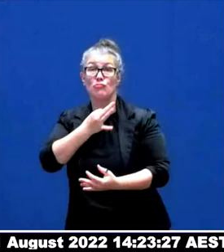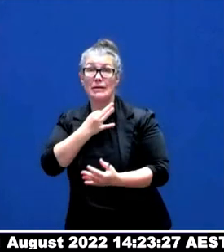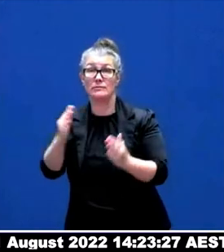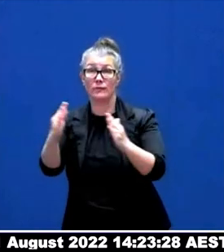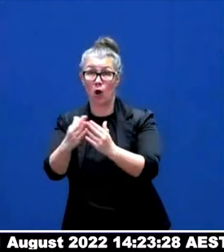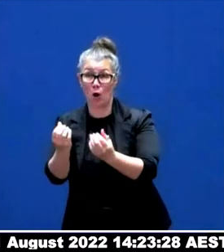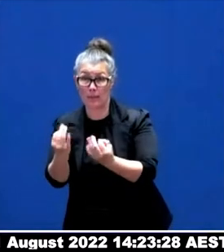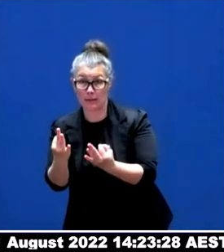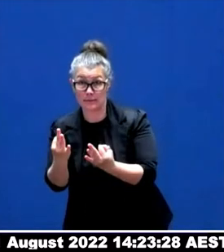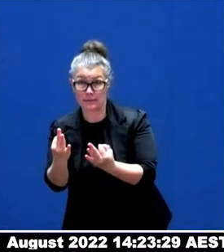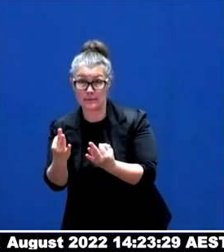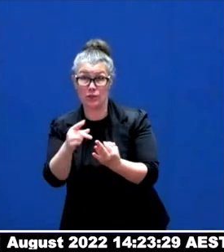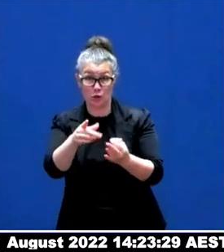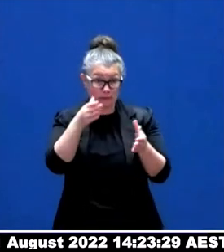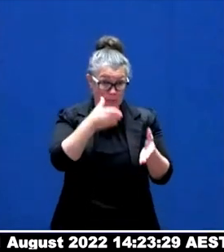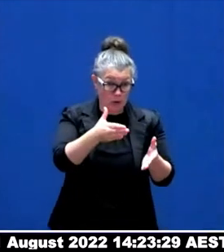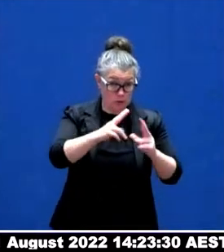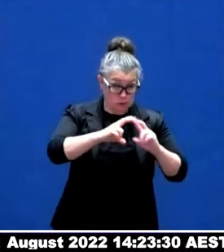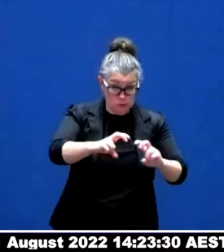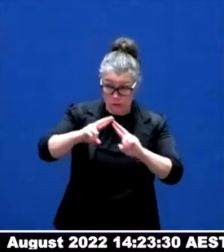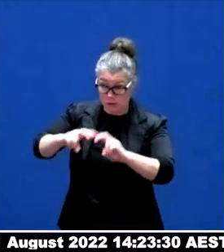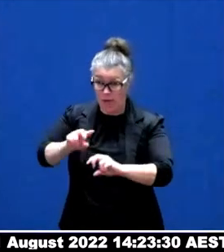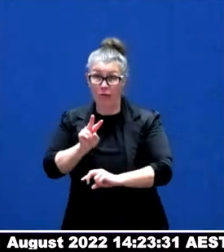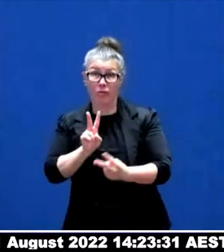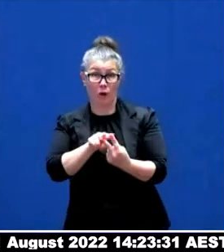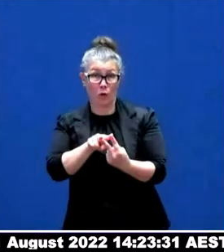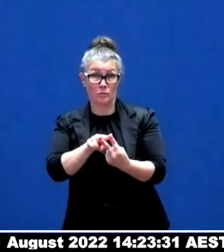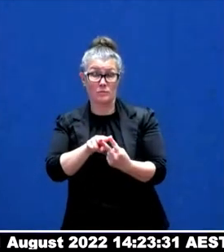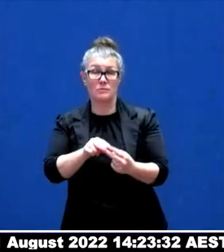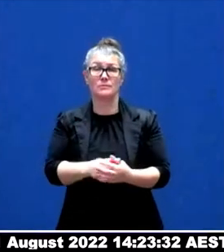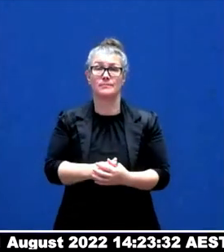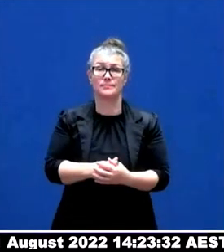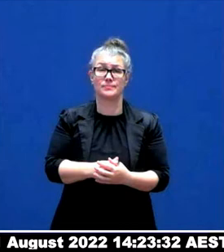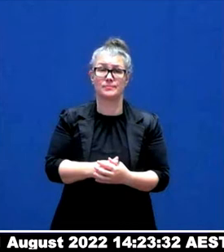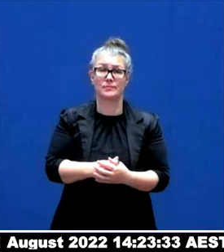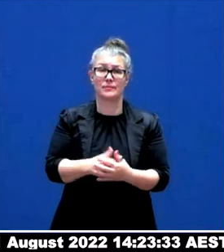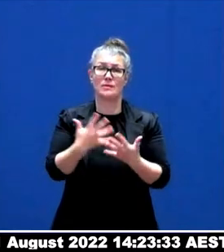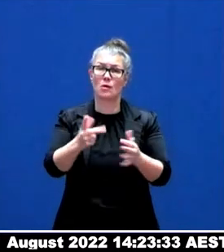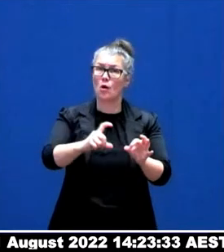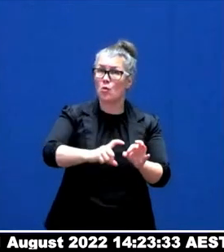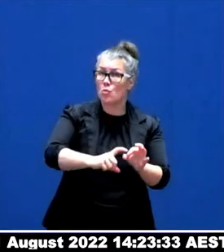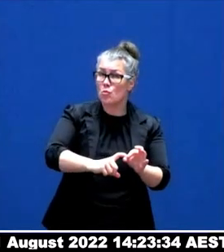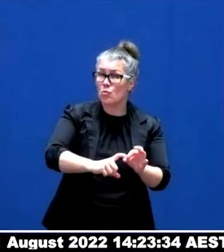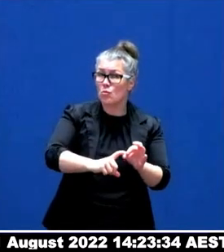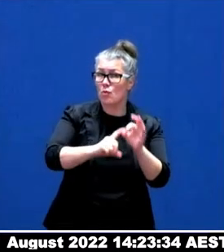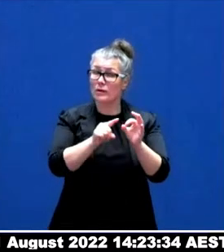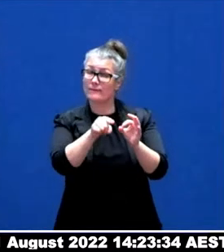So, you've been answering questions about if the quality of the support coordination isn't